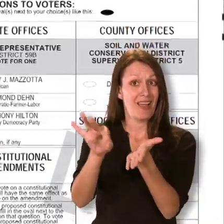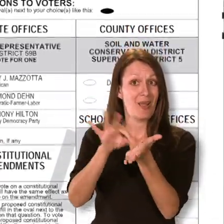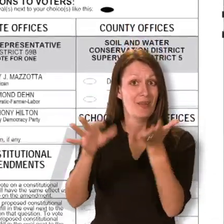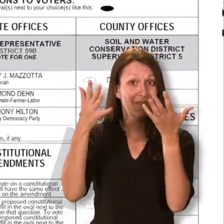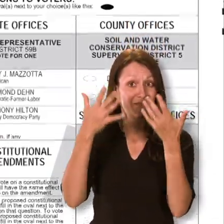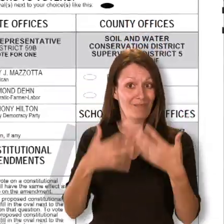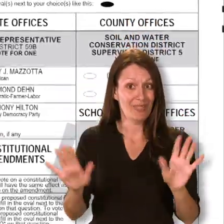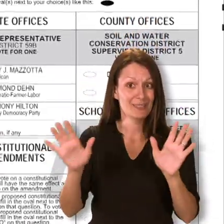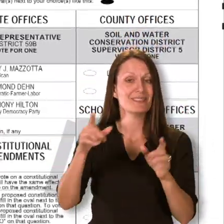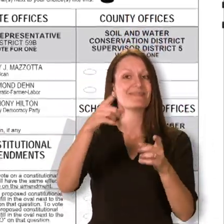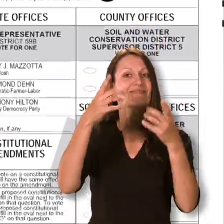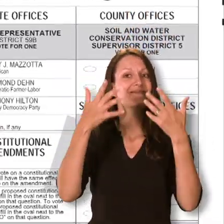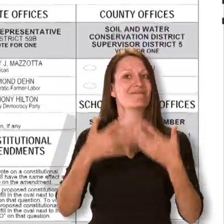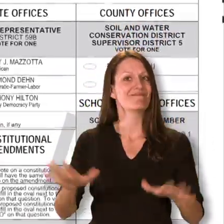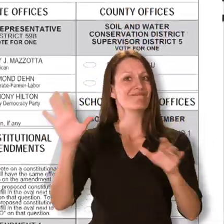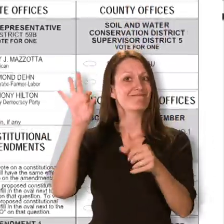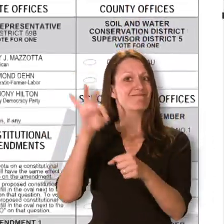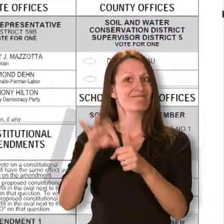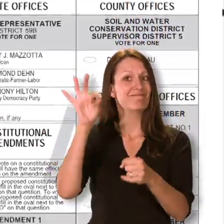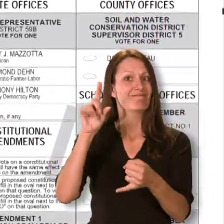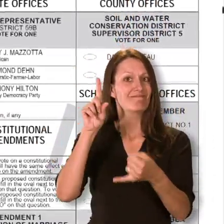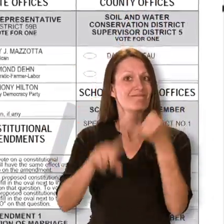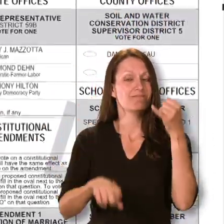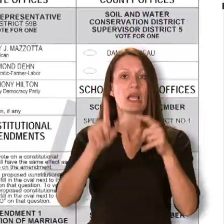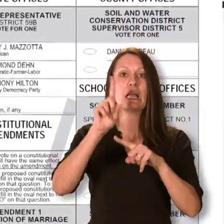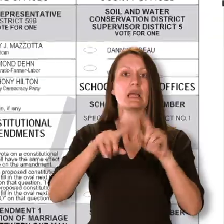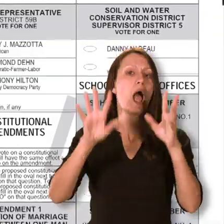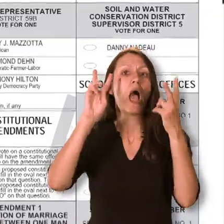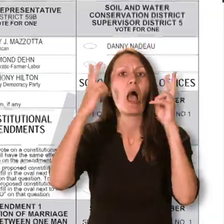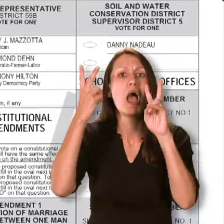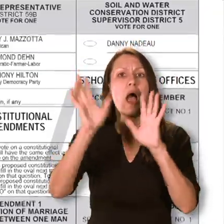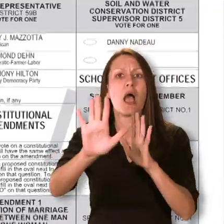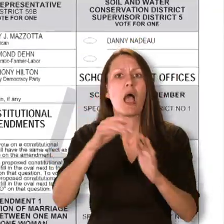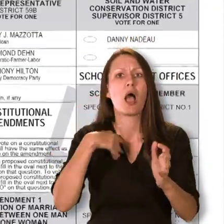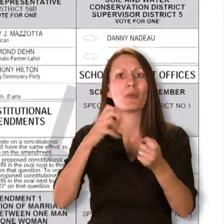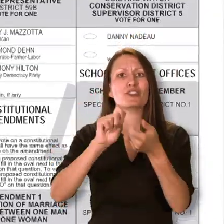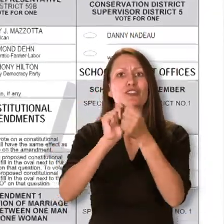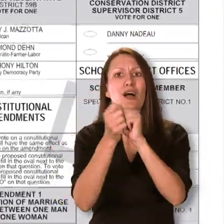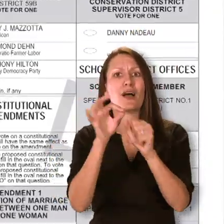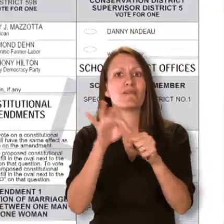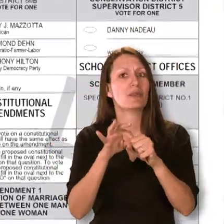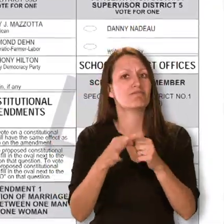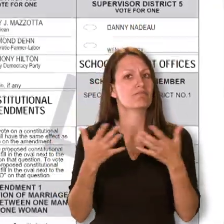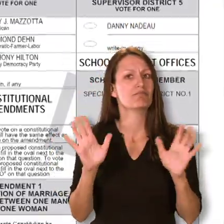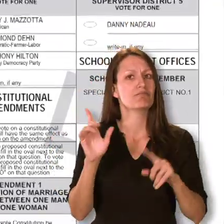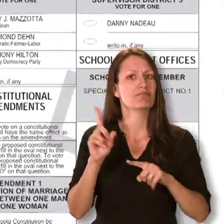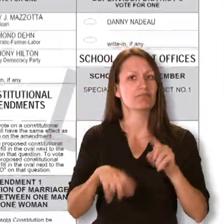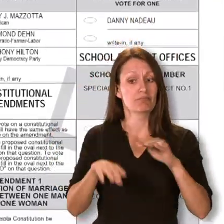Once your ballot has been cast and counted, your vote is final.